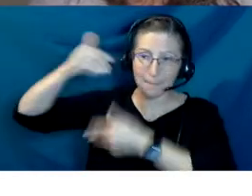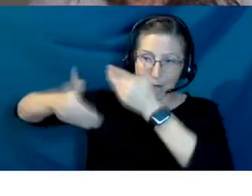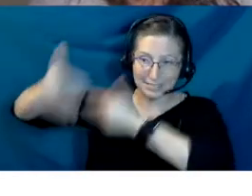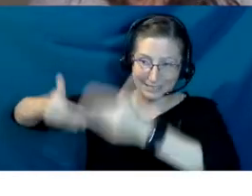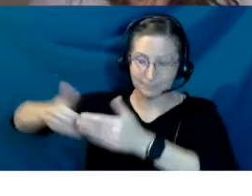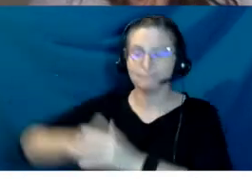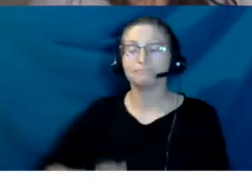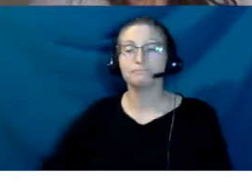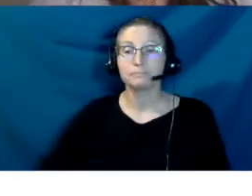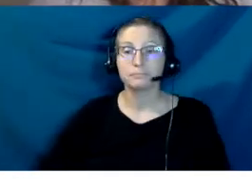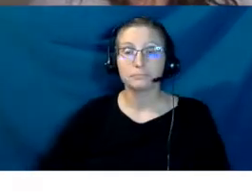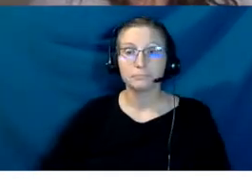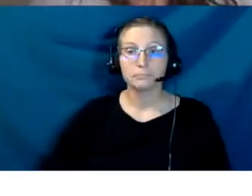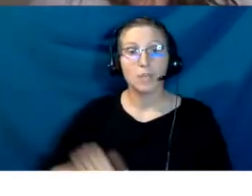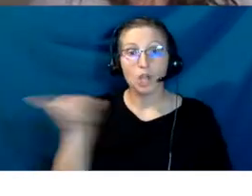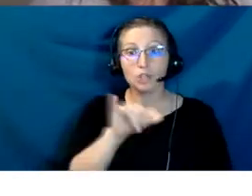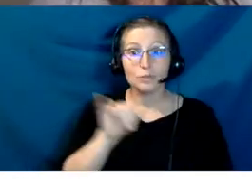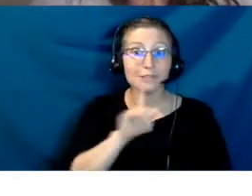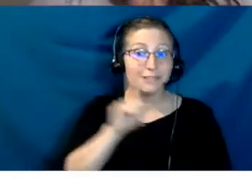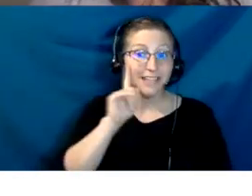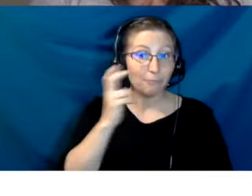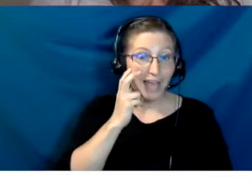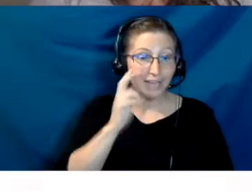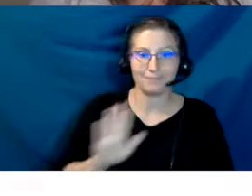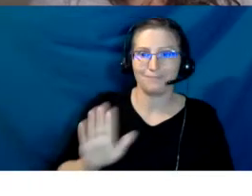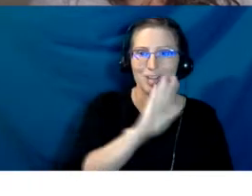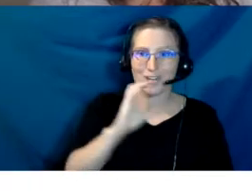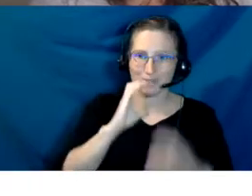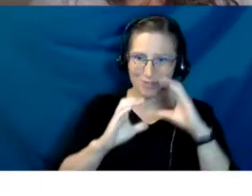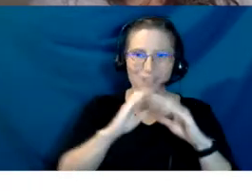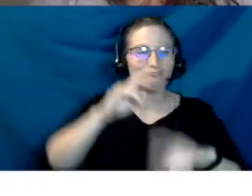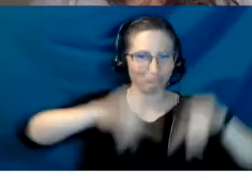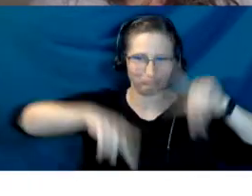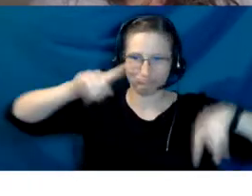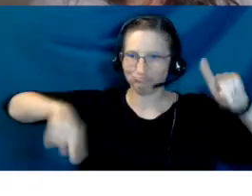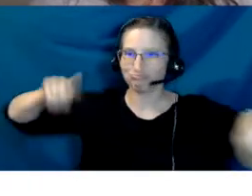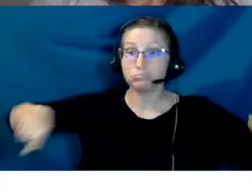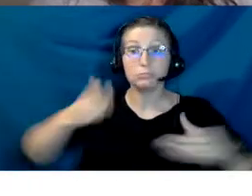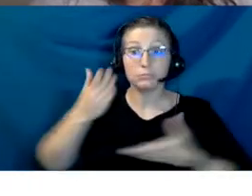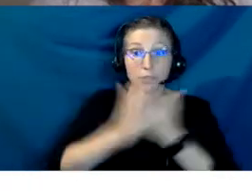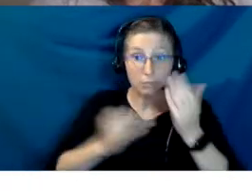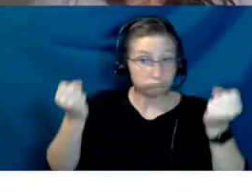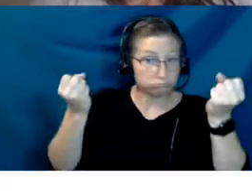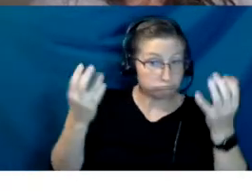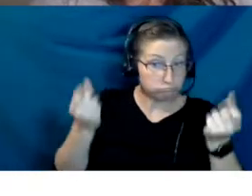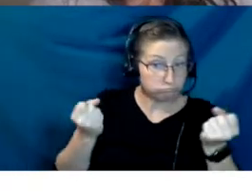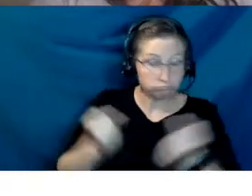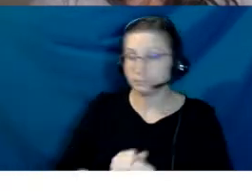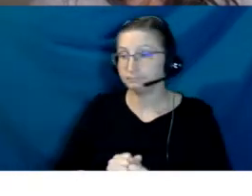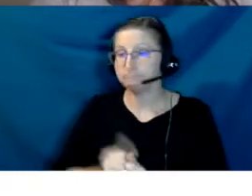also vary in their methods of communication. Some use sign language, some use their voice,